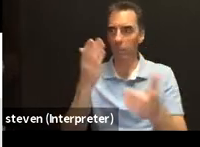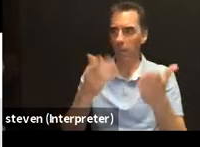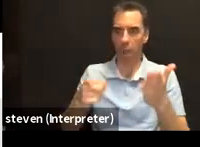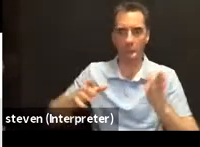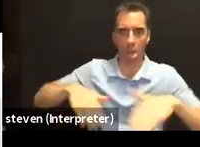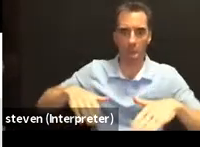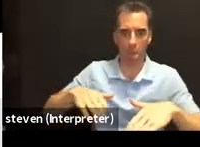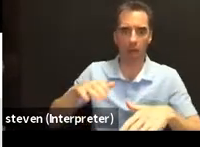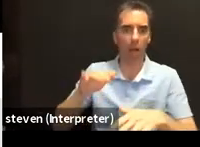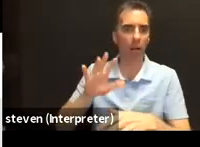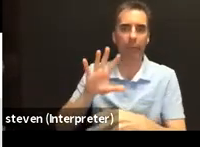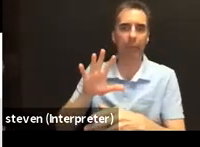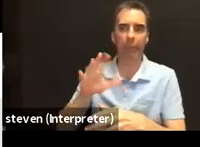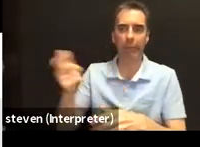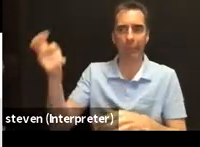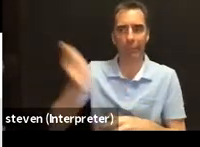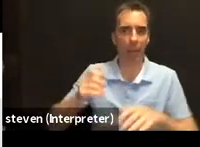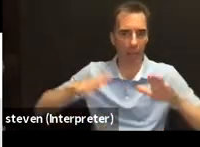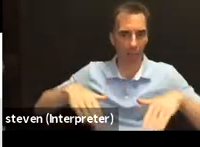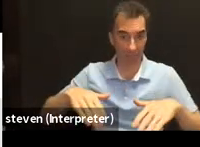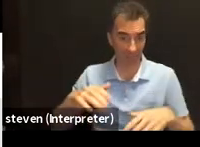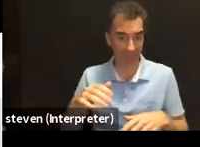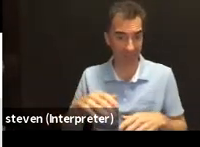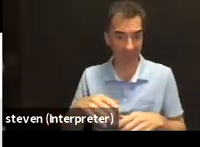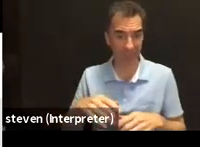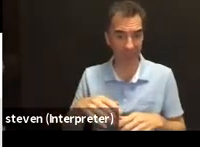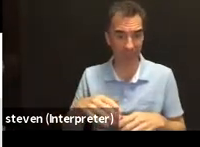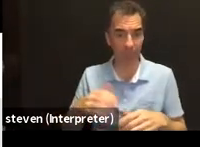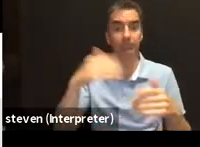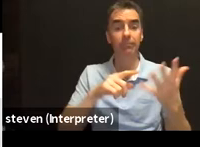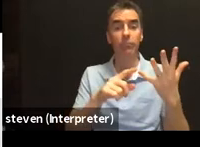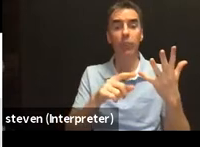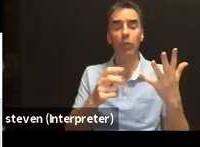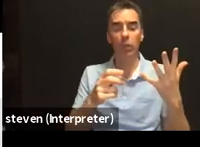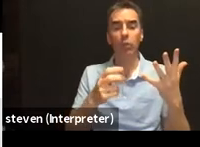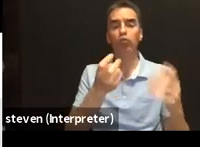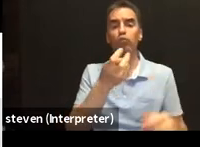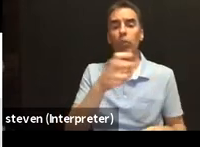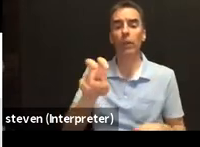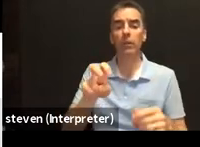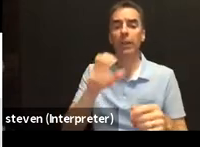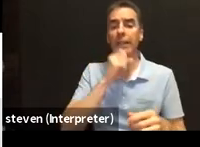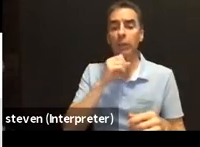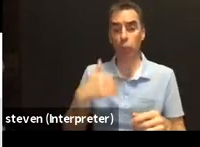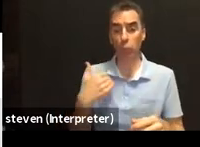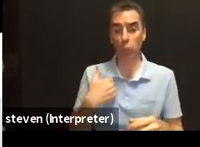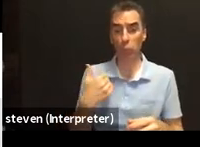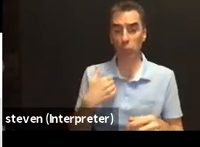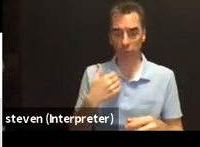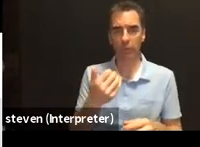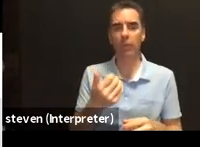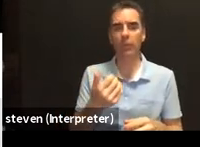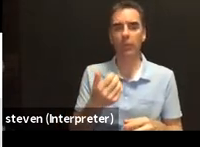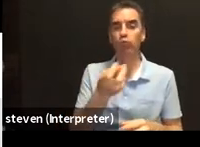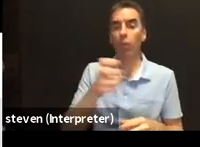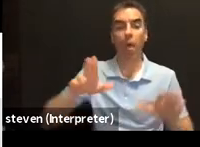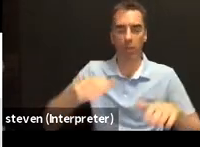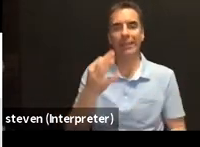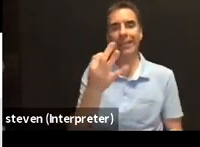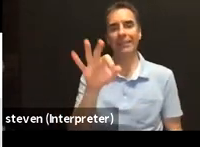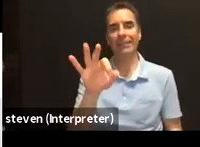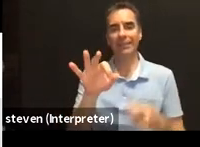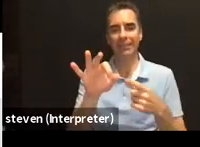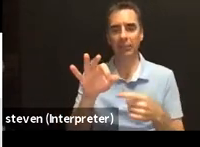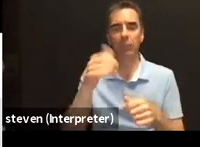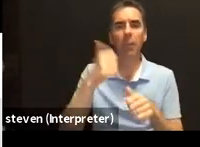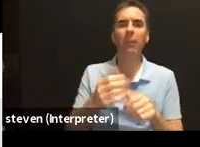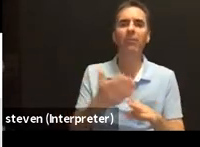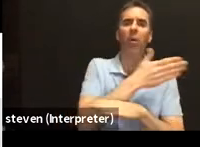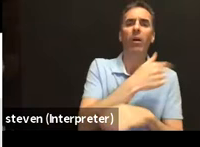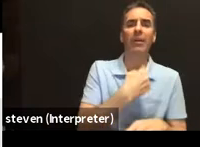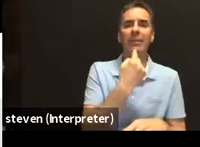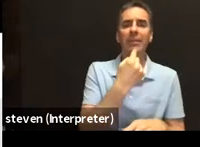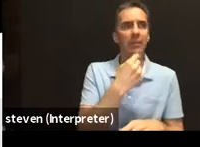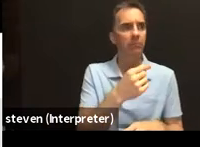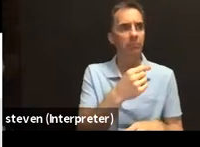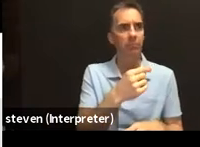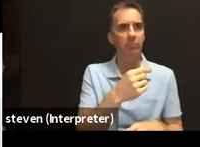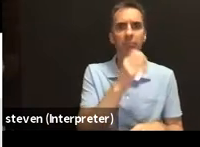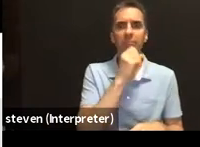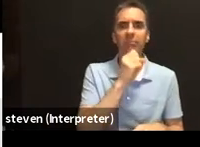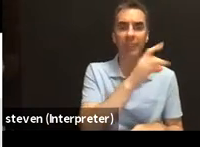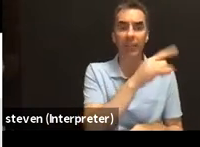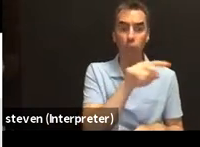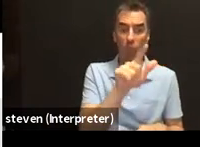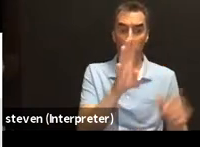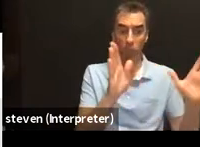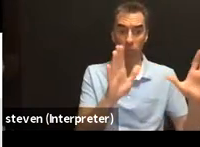maria.rodriguez: And transitional at eight h youth lonely have 19 people recorded in the by nameless. Now, we look at the other dad, I said that we had 100 100 plus of people within the age the ages of 18 to 24 experiencing homelessness.